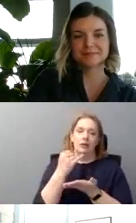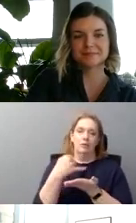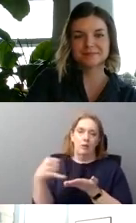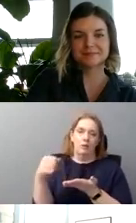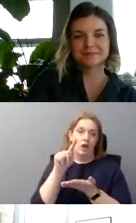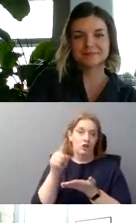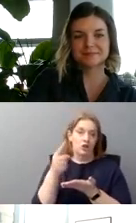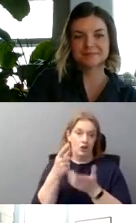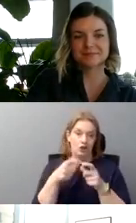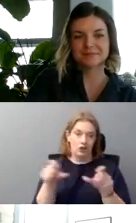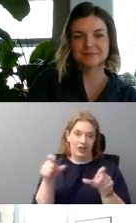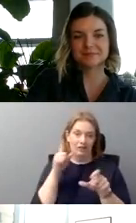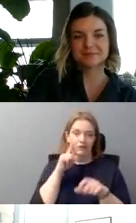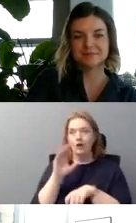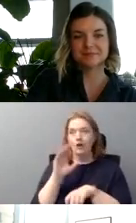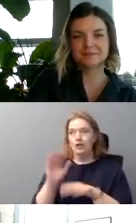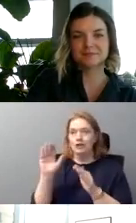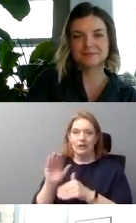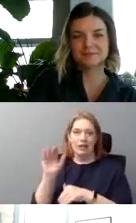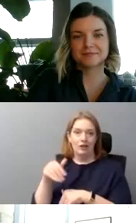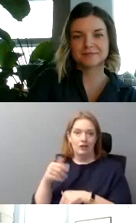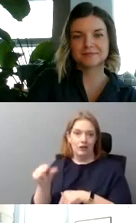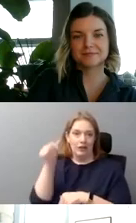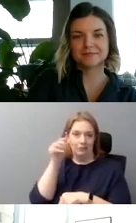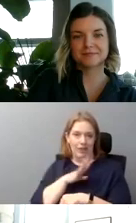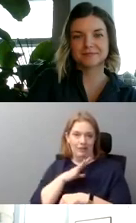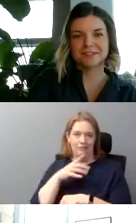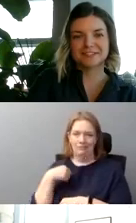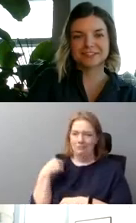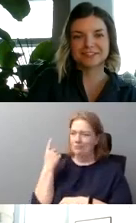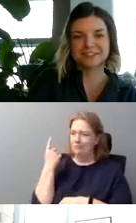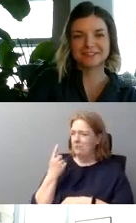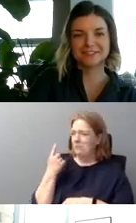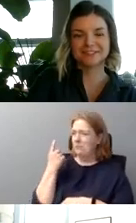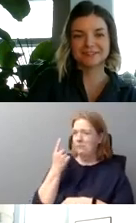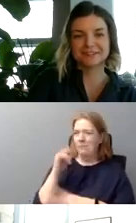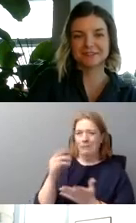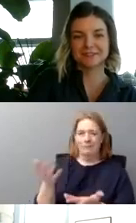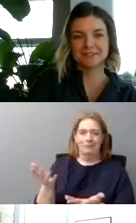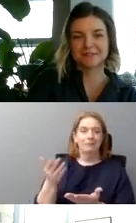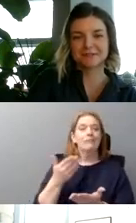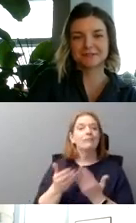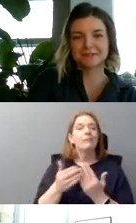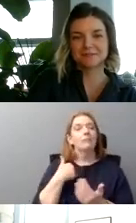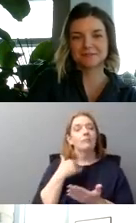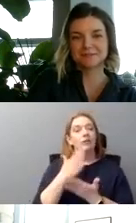and so interesting. I wonder what that place was like. He also has some of his hair in the jars in